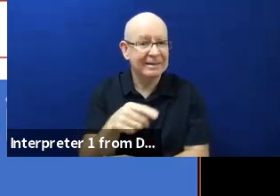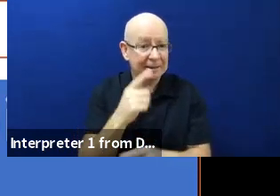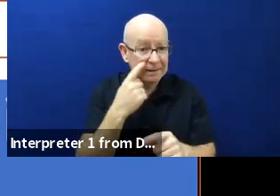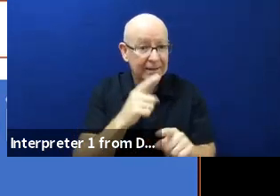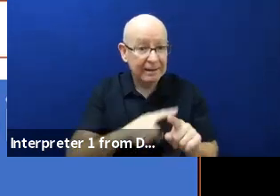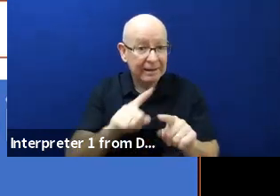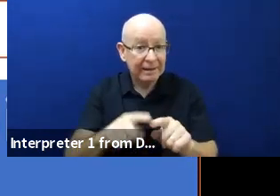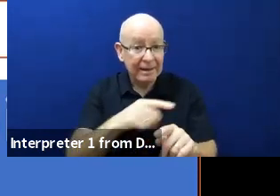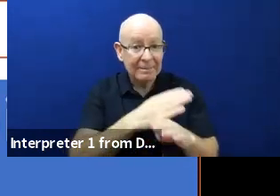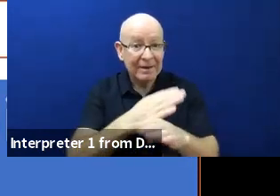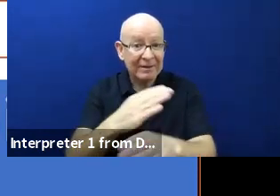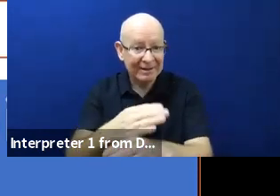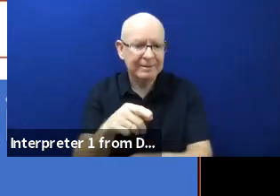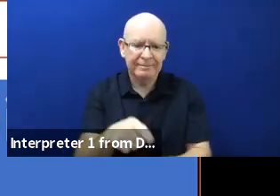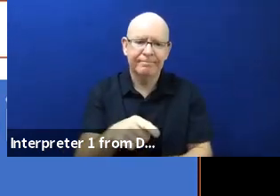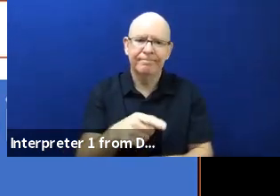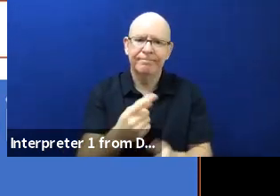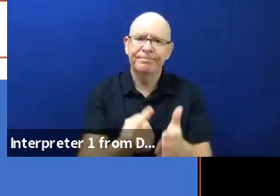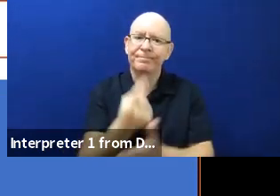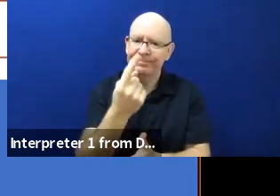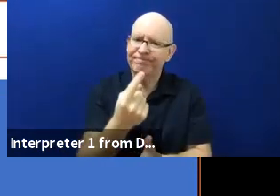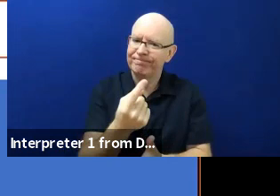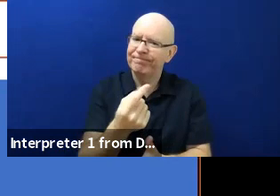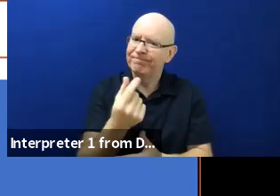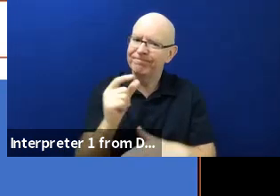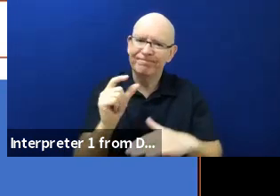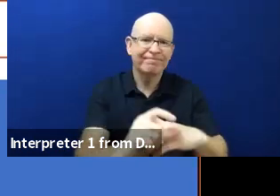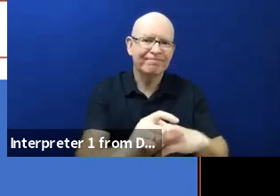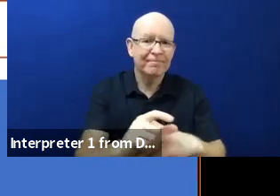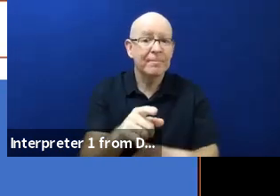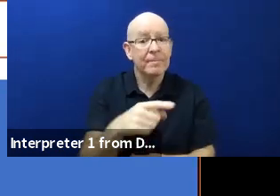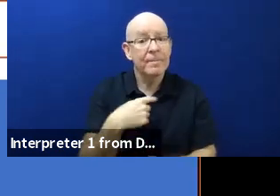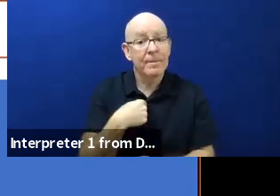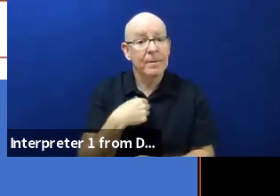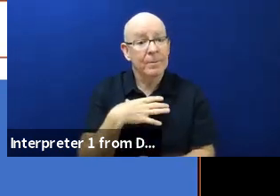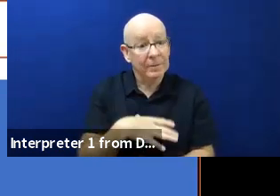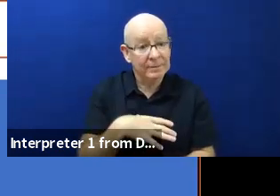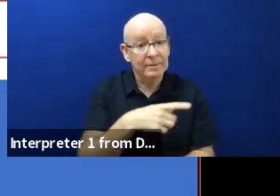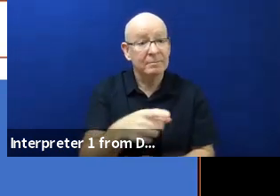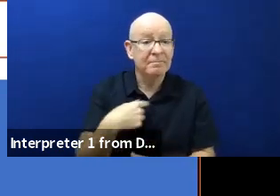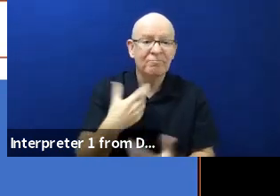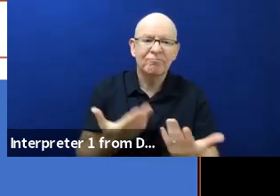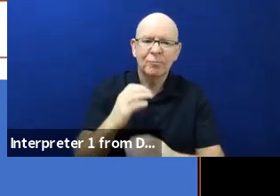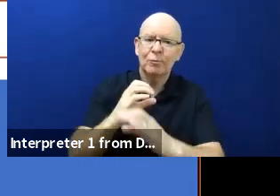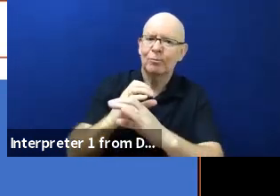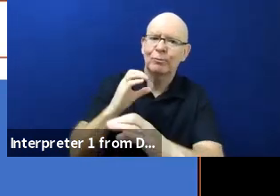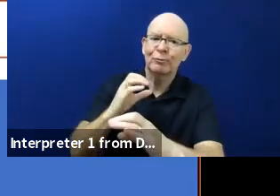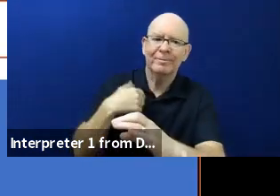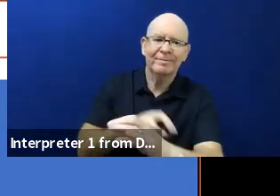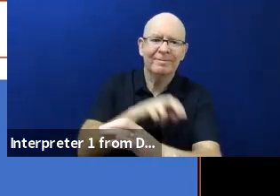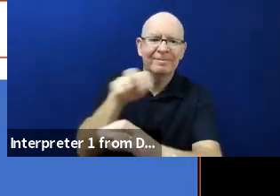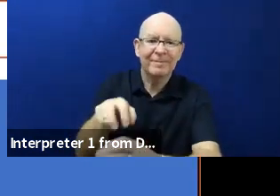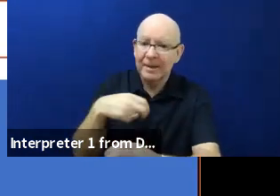the higher the disability-related cost. So, when we talk about disability-related costs they are